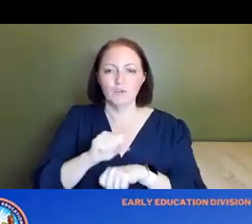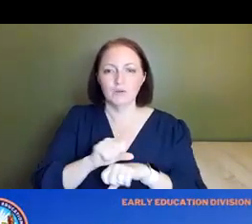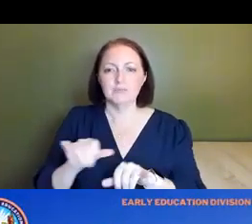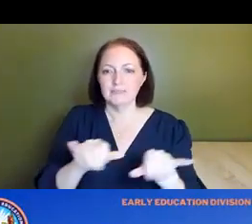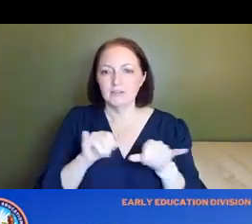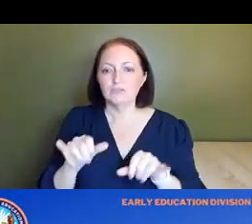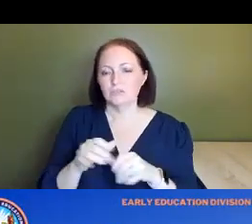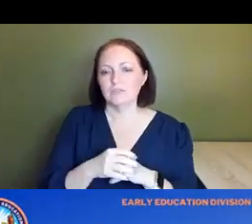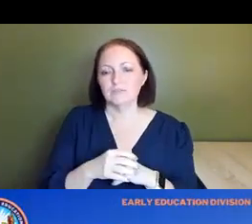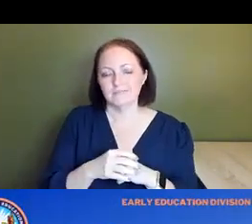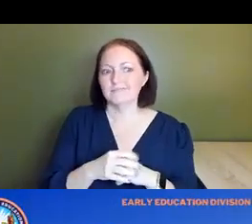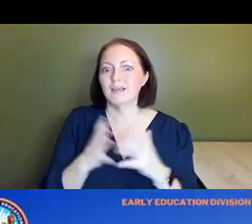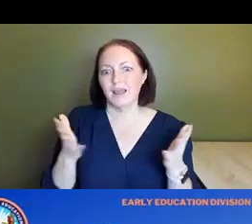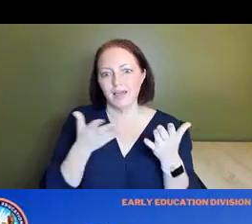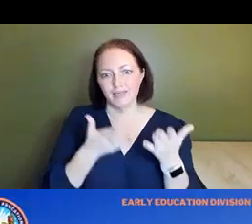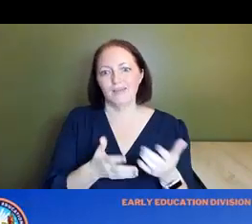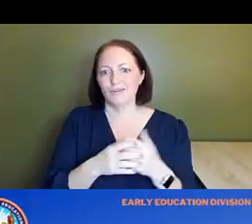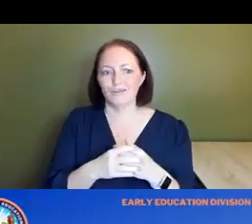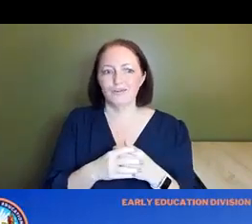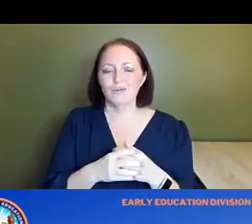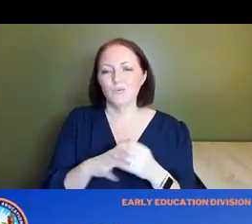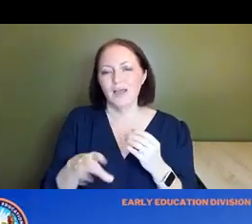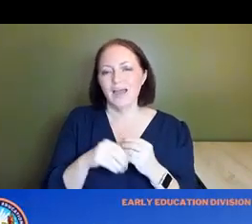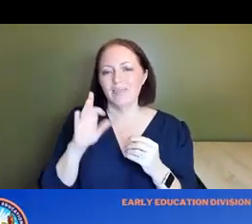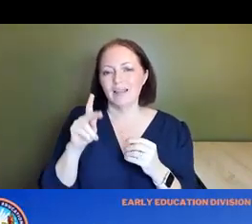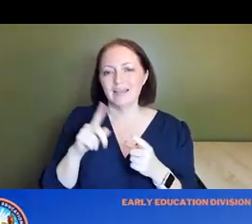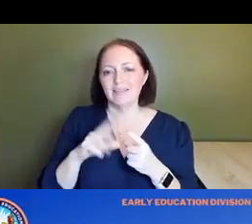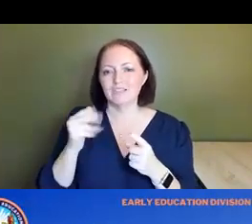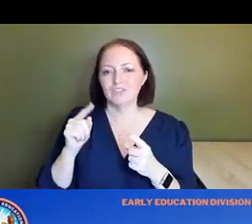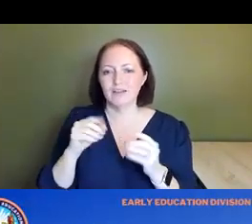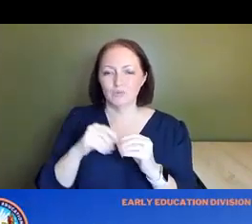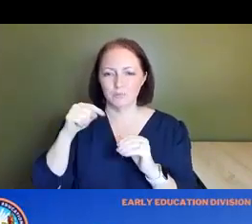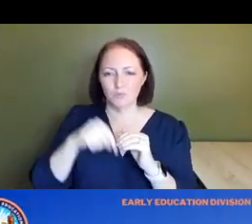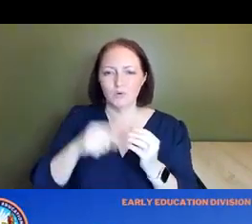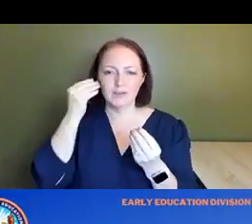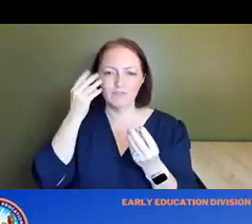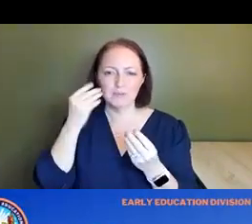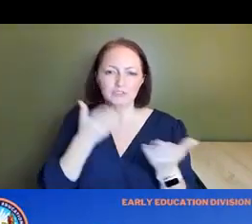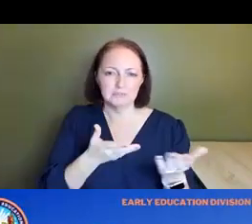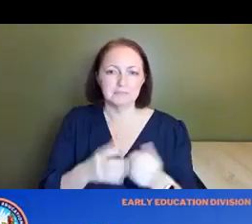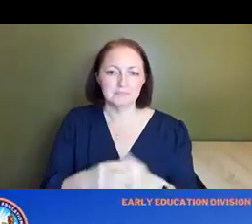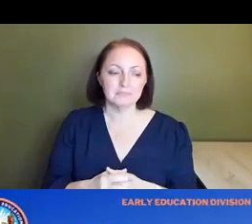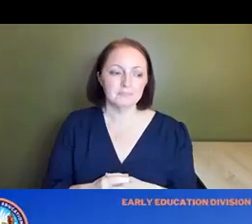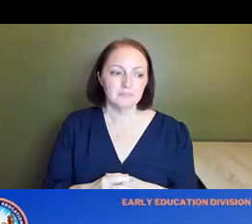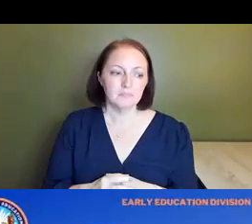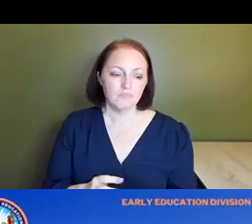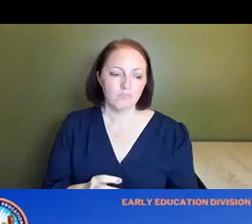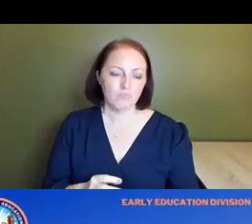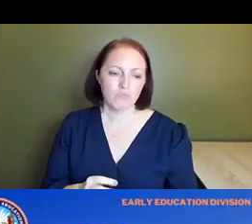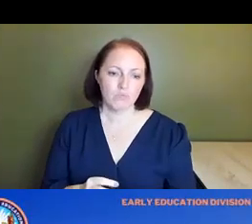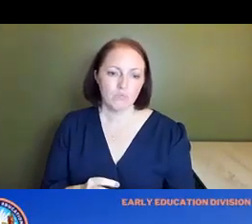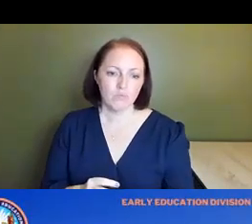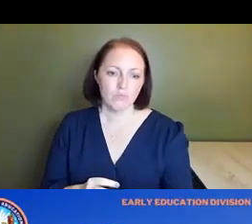there's a lot there so we'll put a link in the chat for more information. So we talked